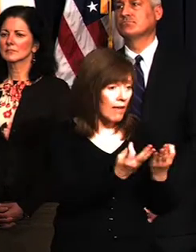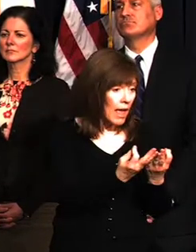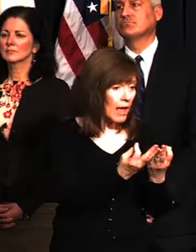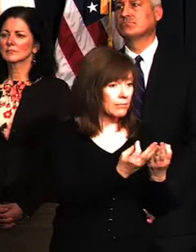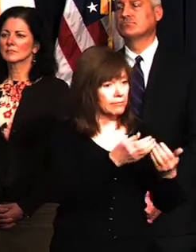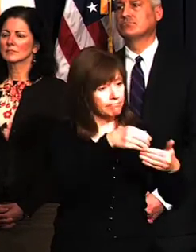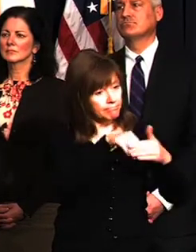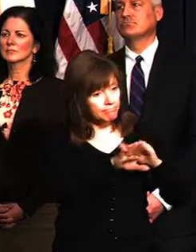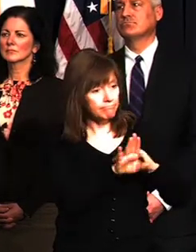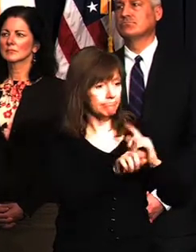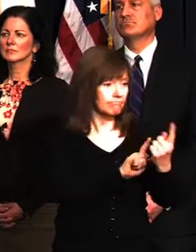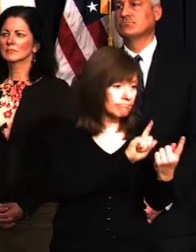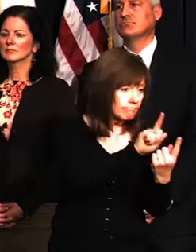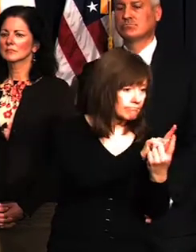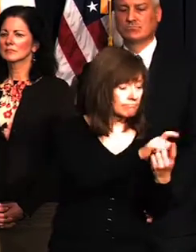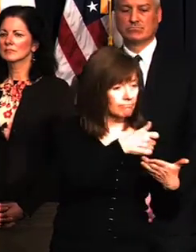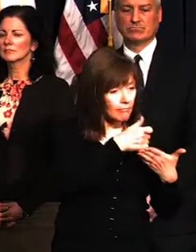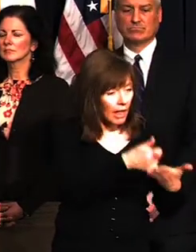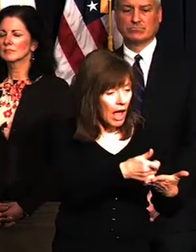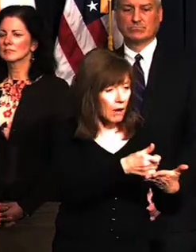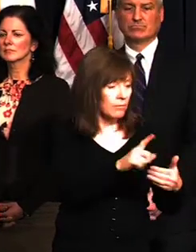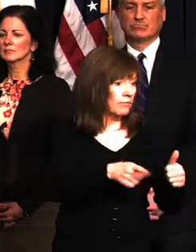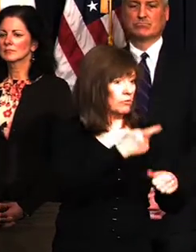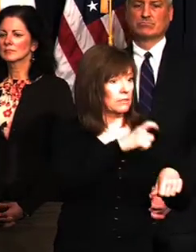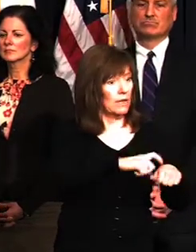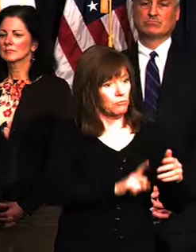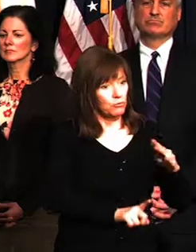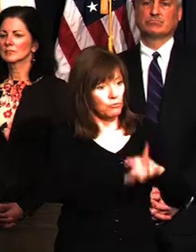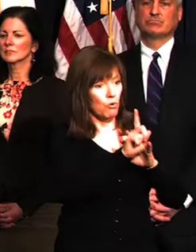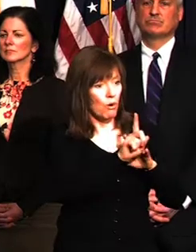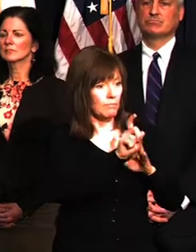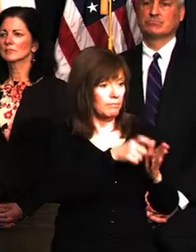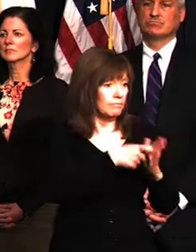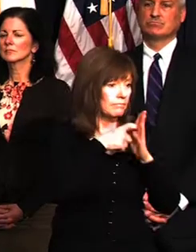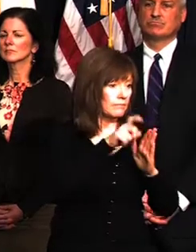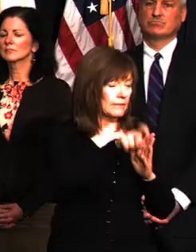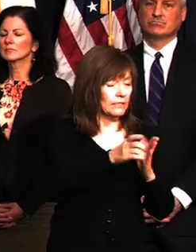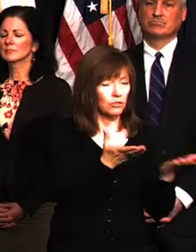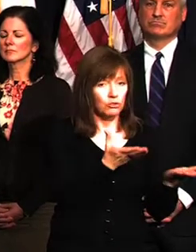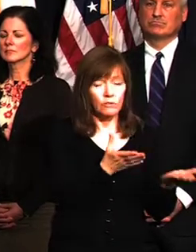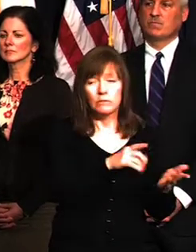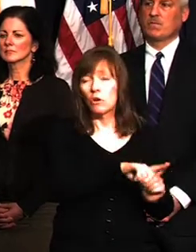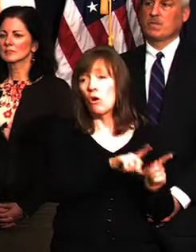are at the point of which they first present. In addition to these new and aggressive tactics,